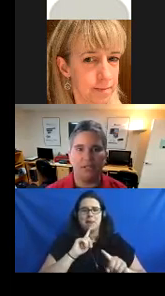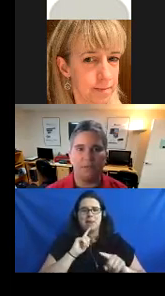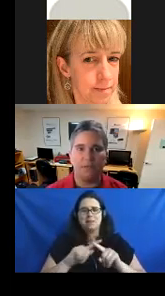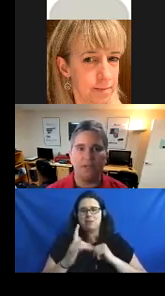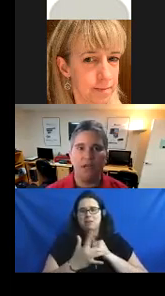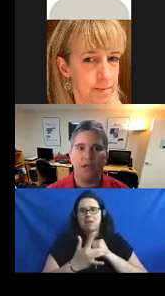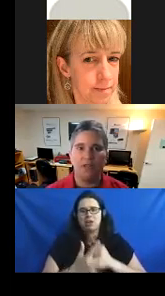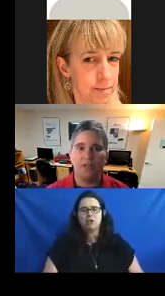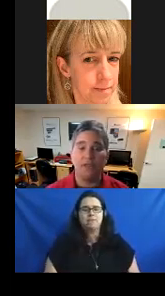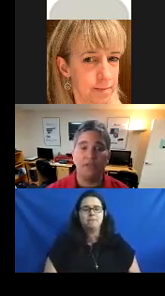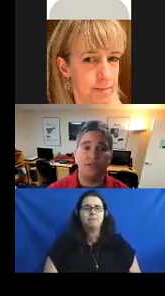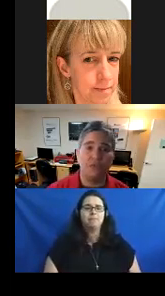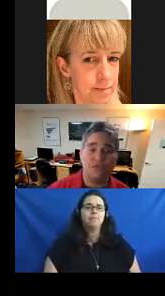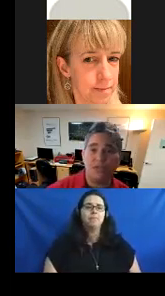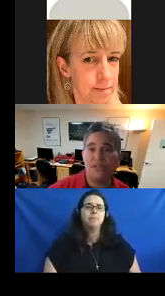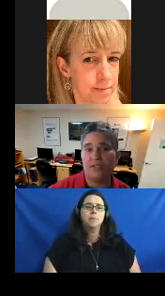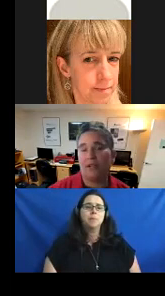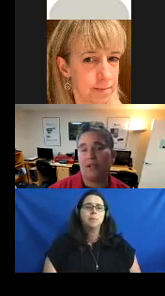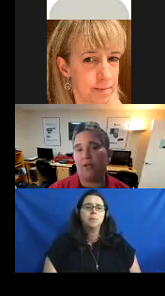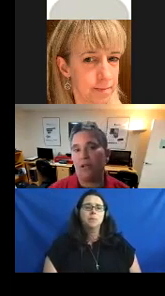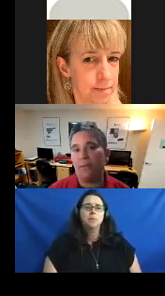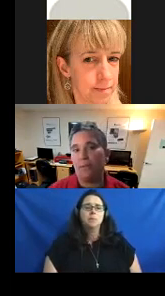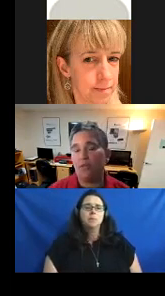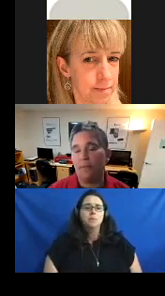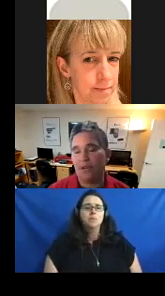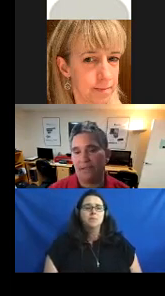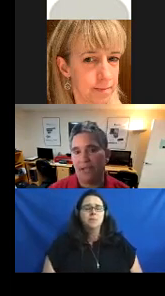NOW, LET'S TALK ABOUT SCREEN MAGNIFICATION.